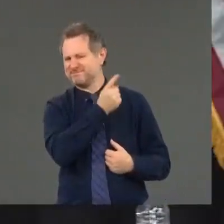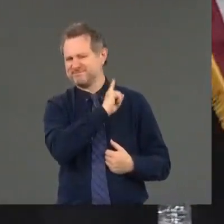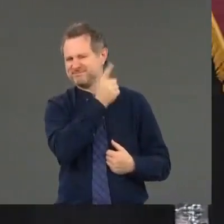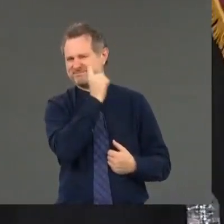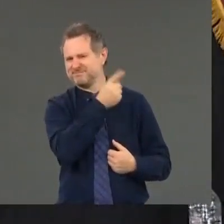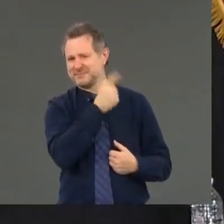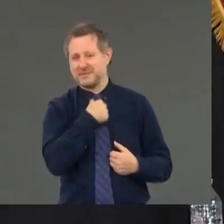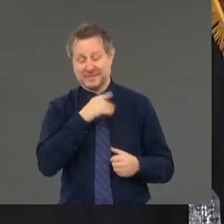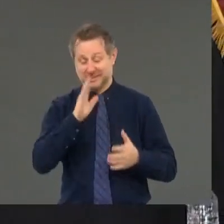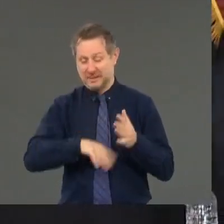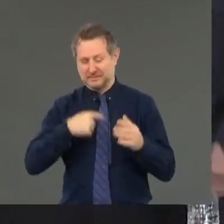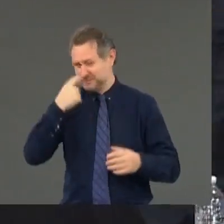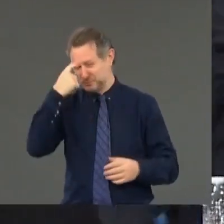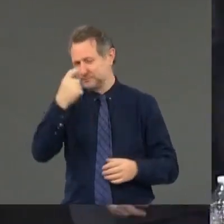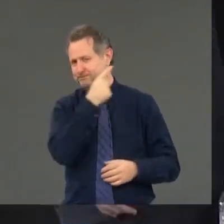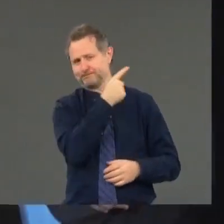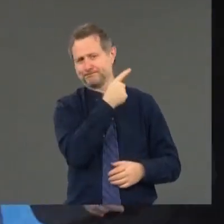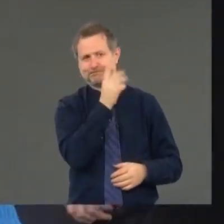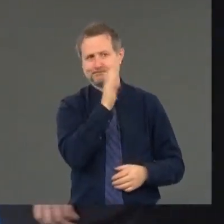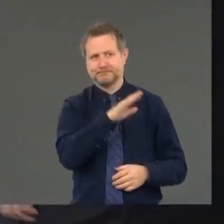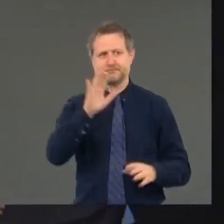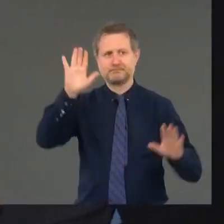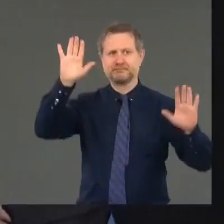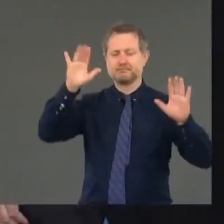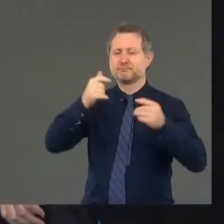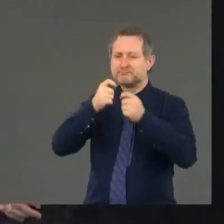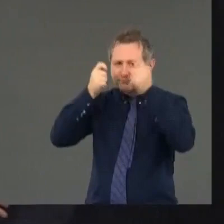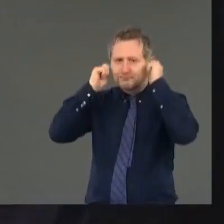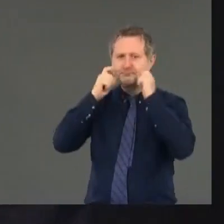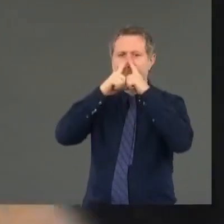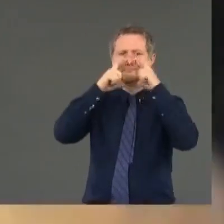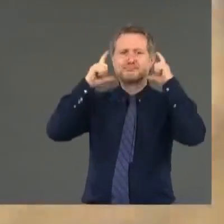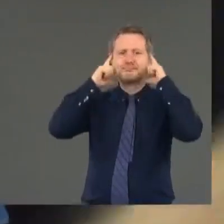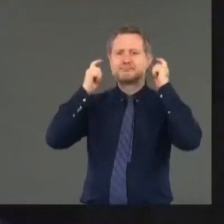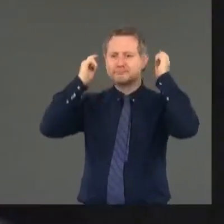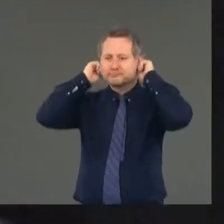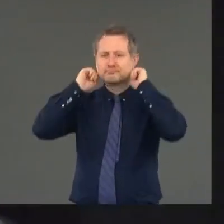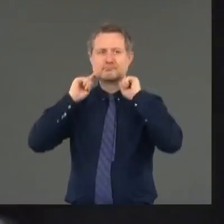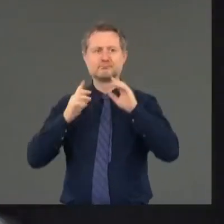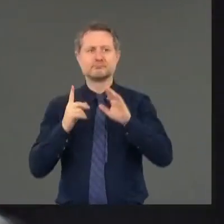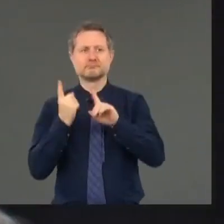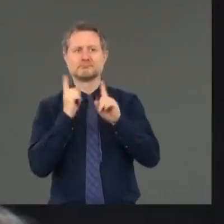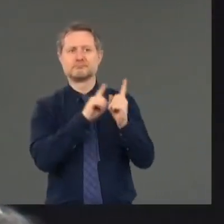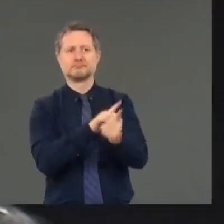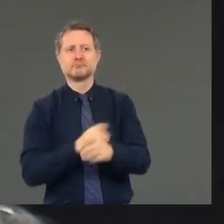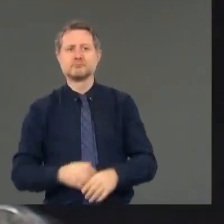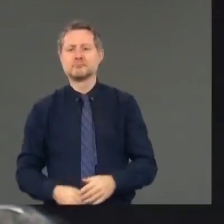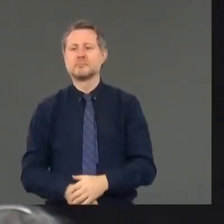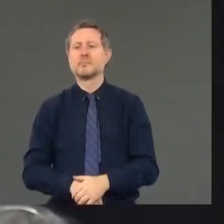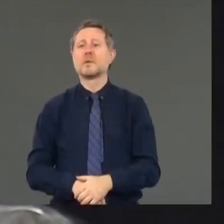EVEN I THOUGHT THEY WERE, AND THAT'S SAYING SOMETHING.